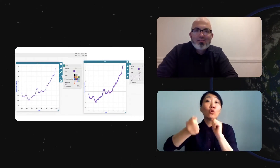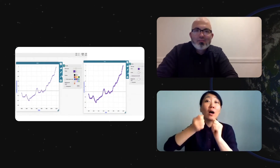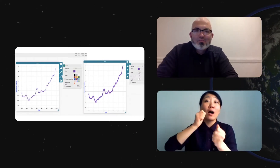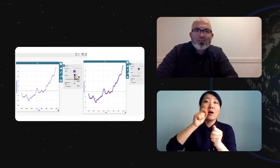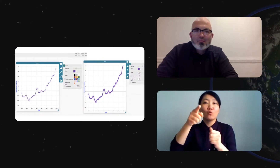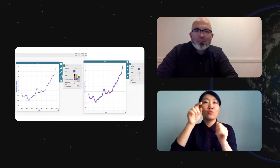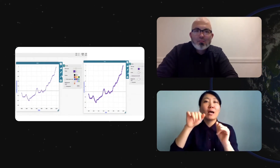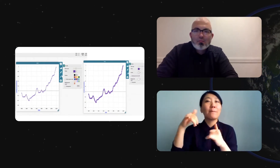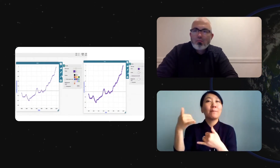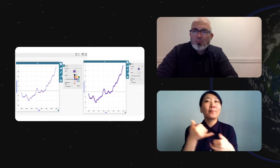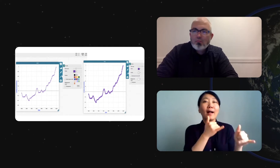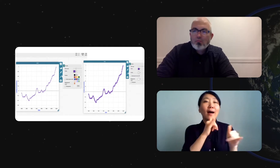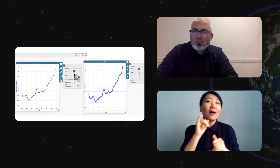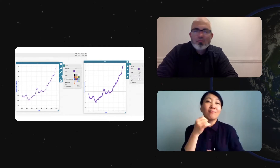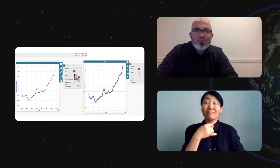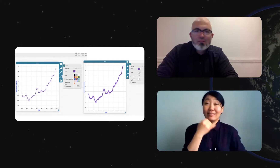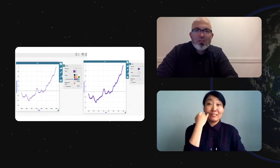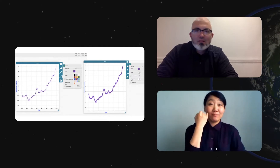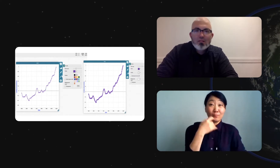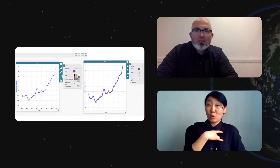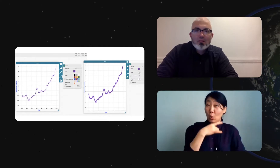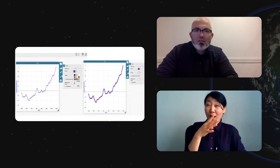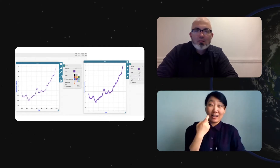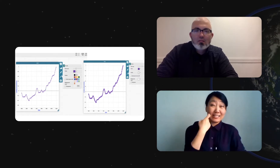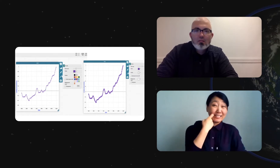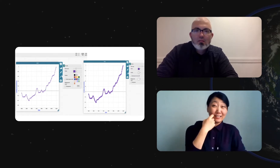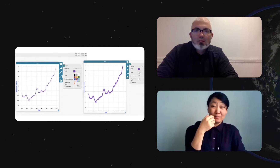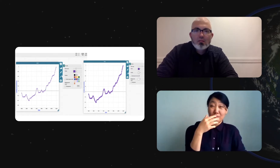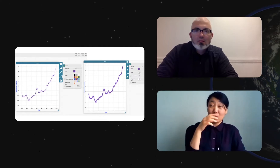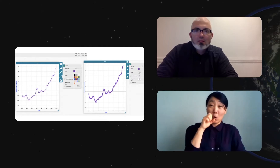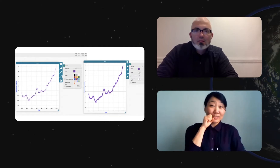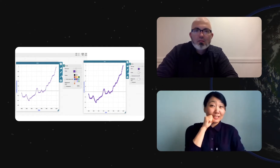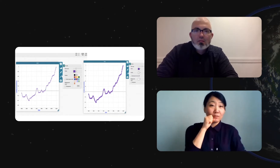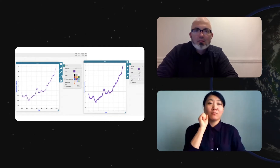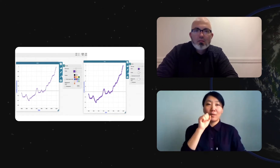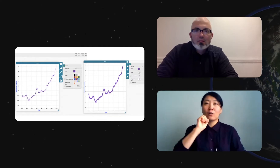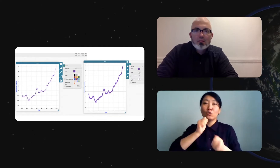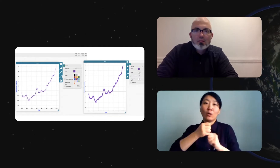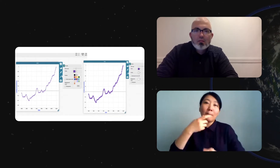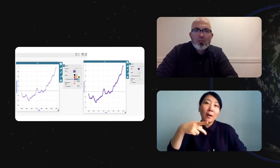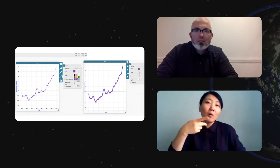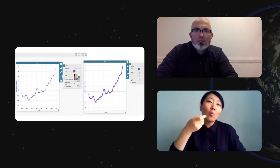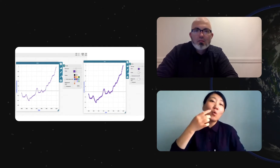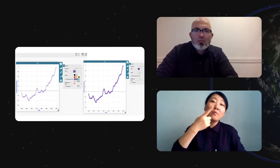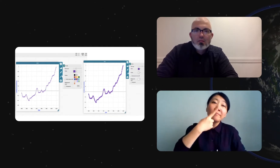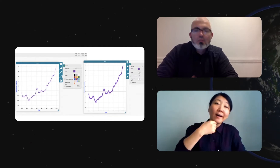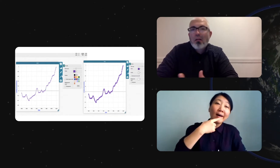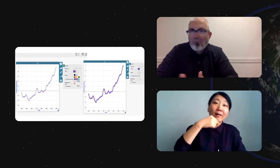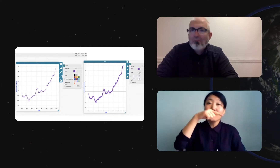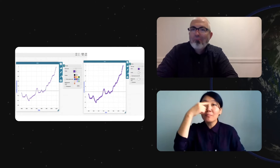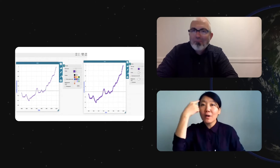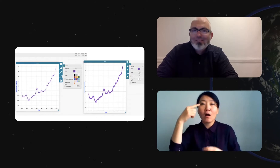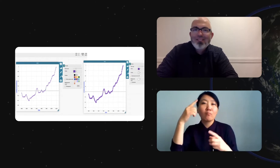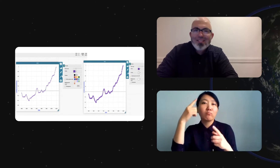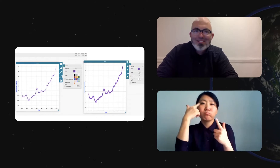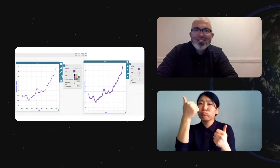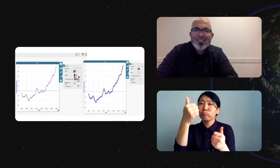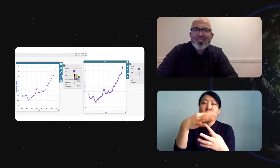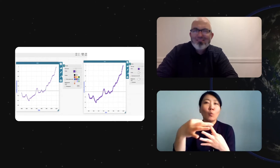If you don't like the red colors, you can change them to purple, black, or whatever.